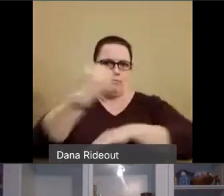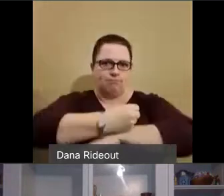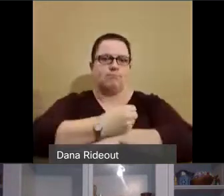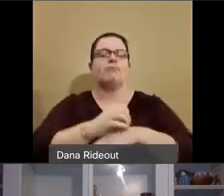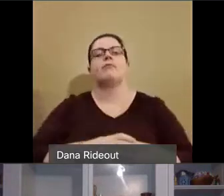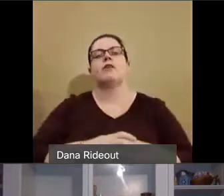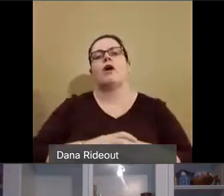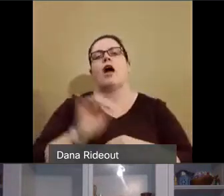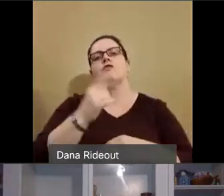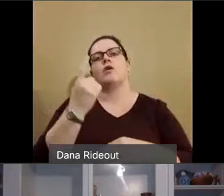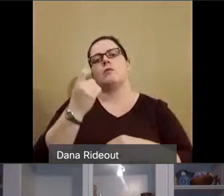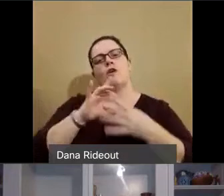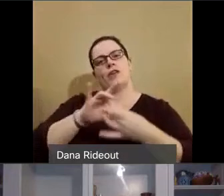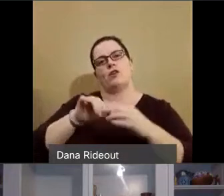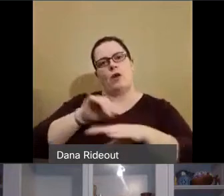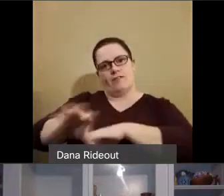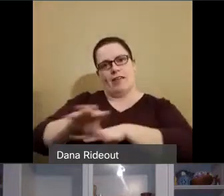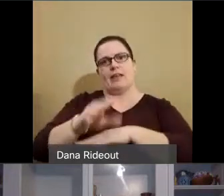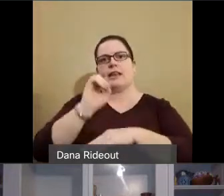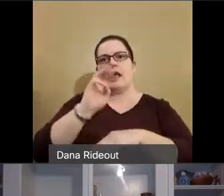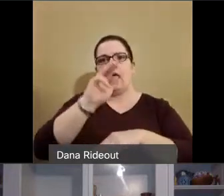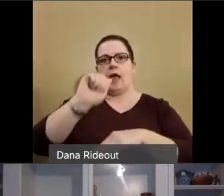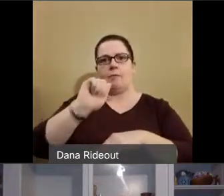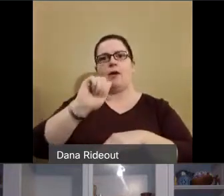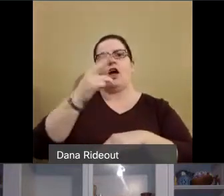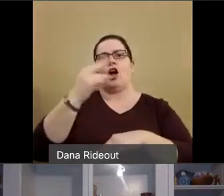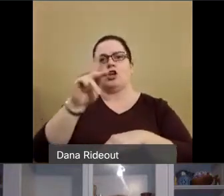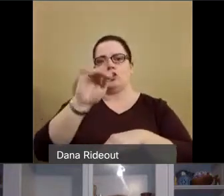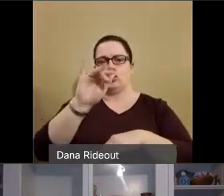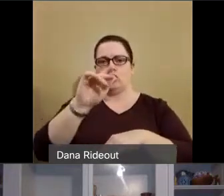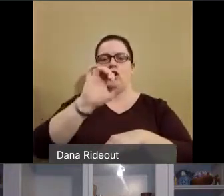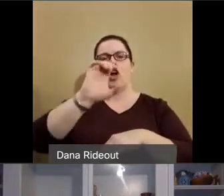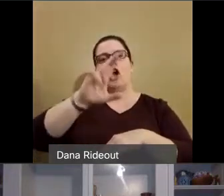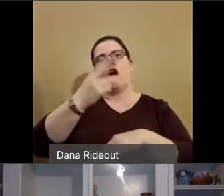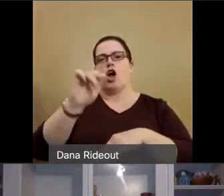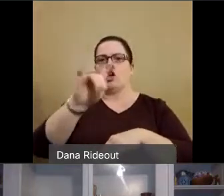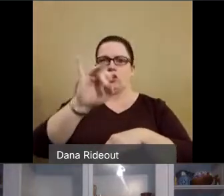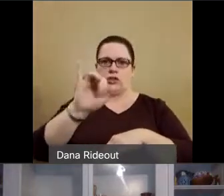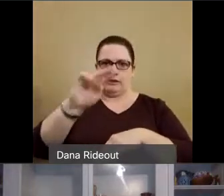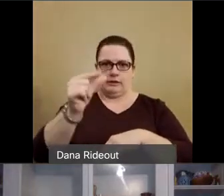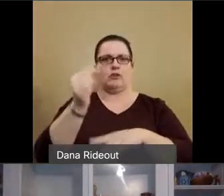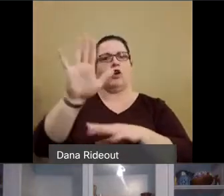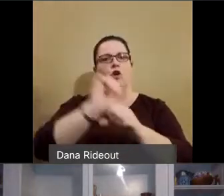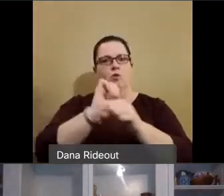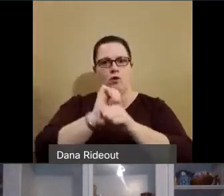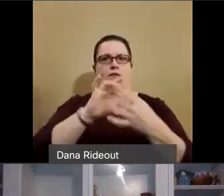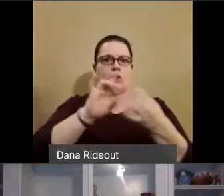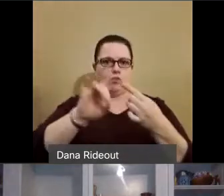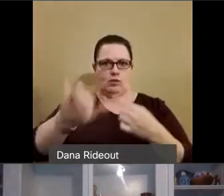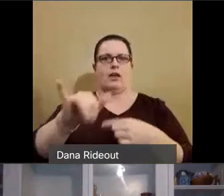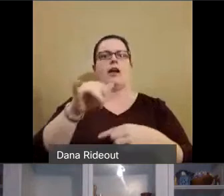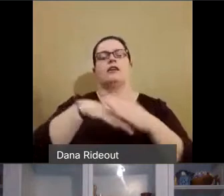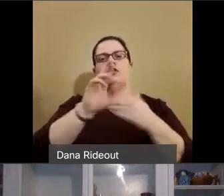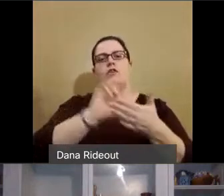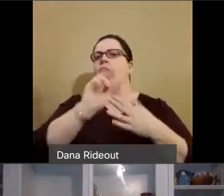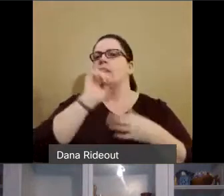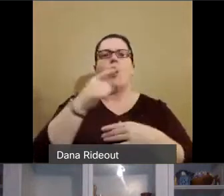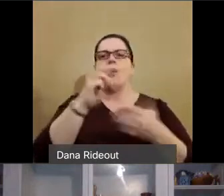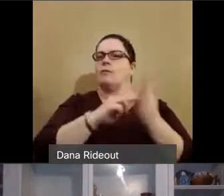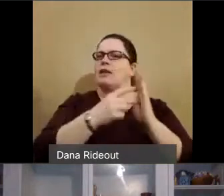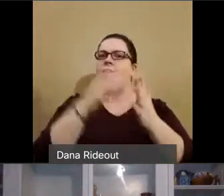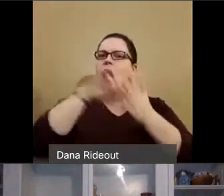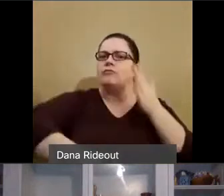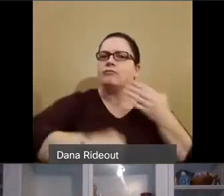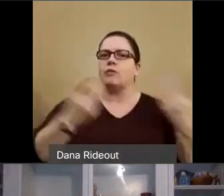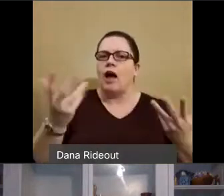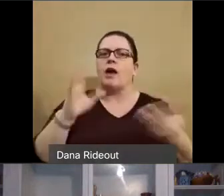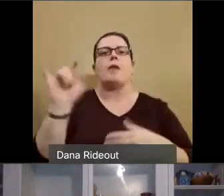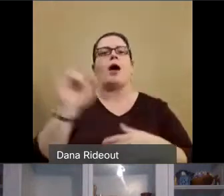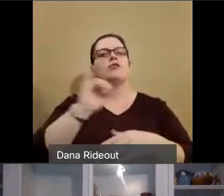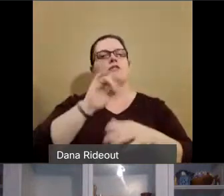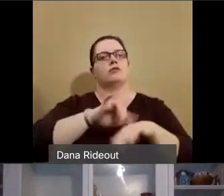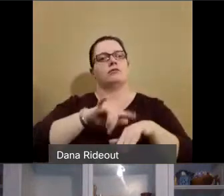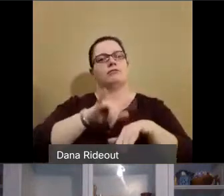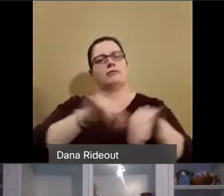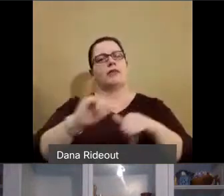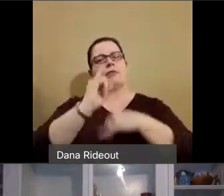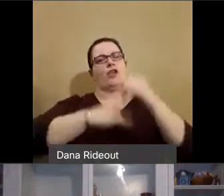And the Hutchinson work from the University of Queensland is excellent on this as well. Cory about it's not just this negative what it takes away, but how it produces certain types of international relations. That could be interesting as well. Thank you.